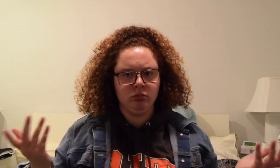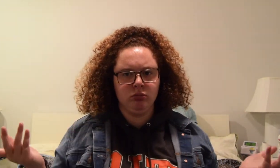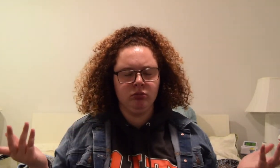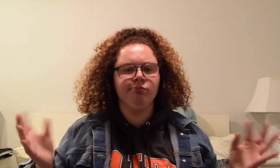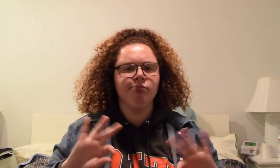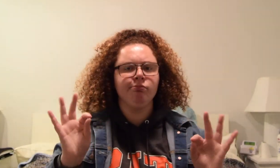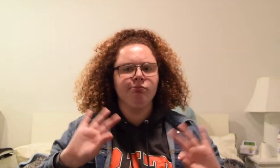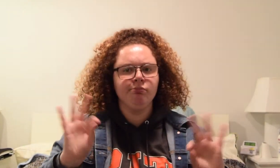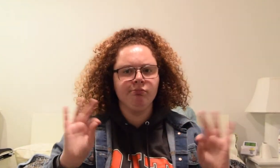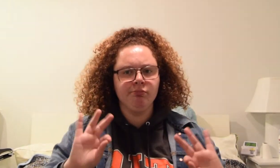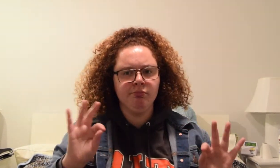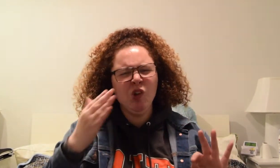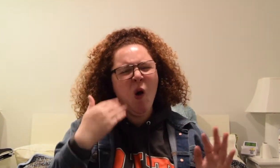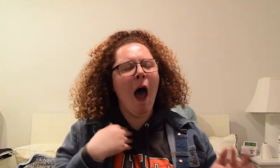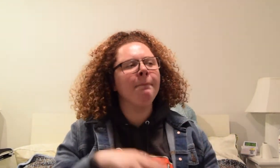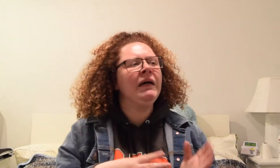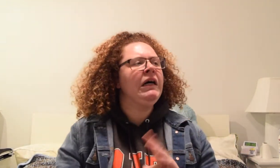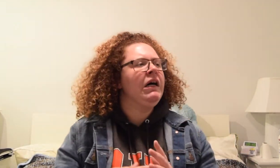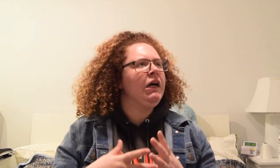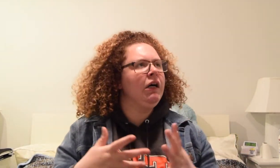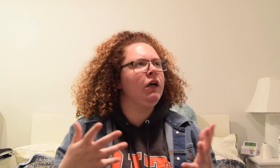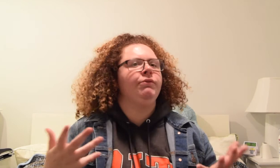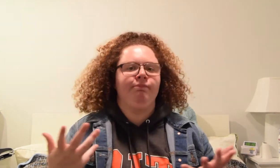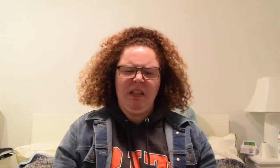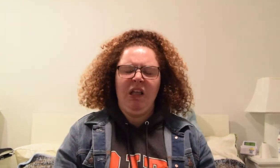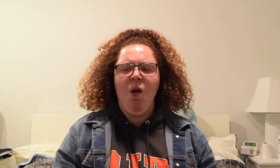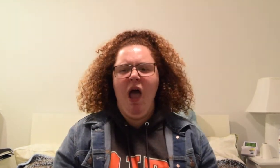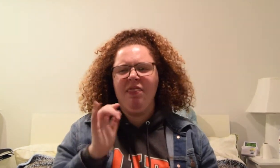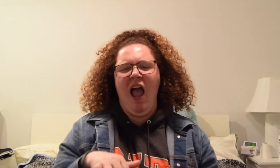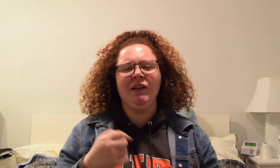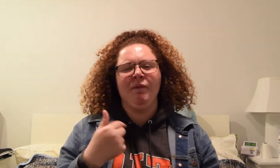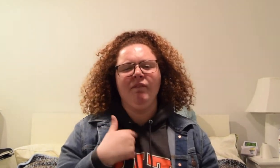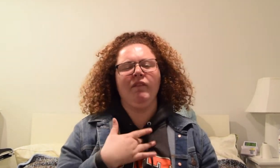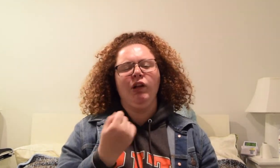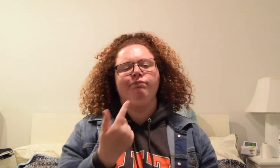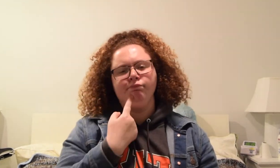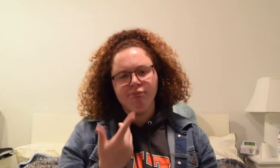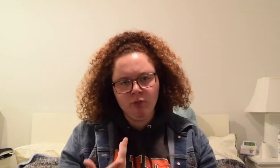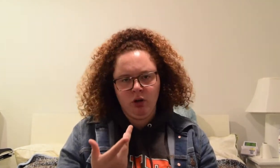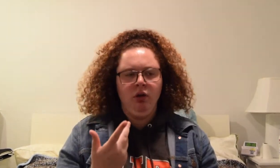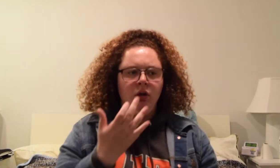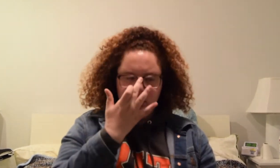They have it easier if you know what I mean You know, it's a little disappointing